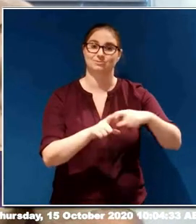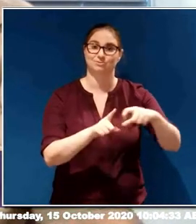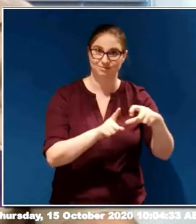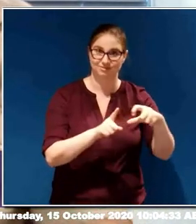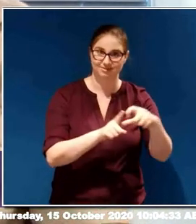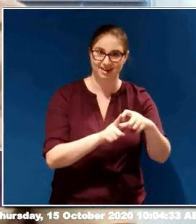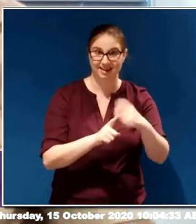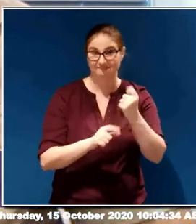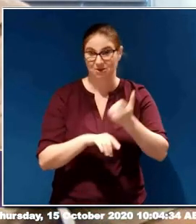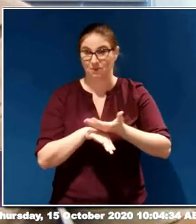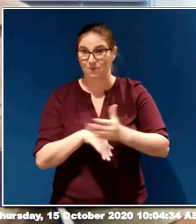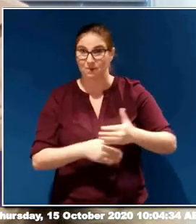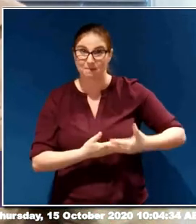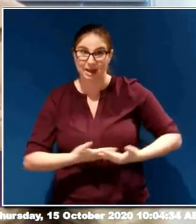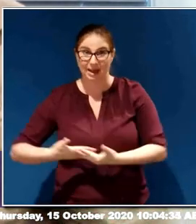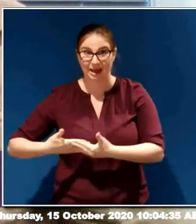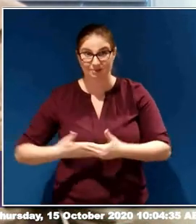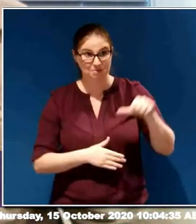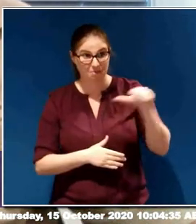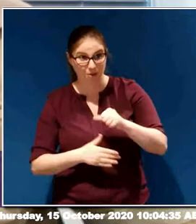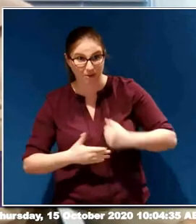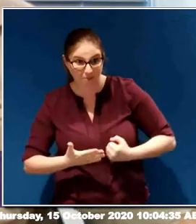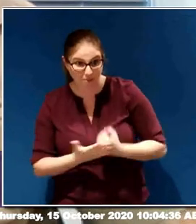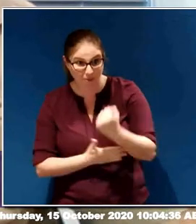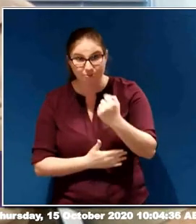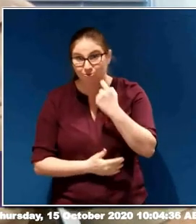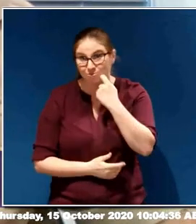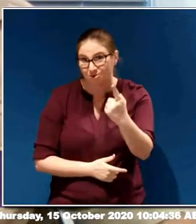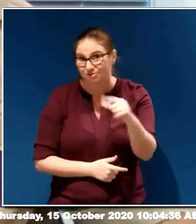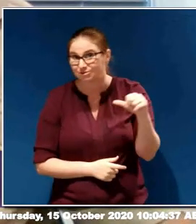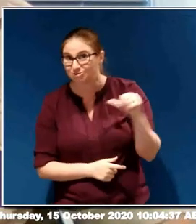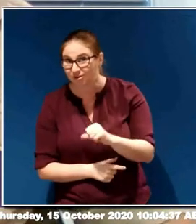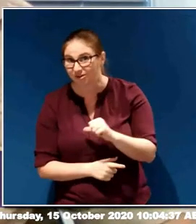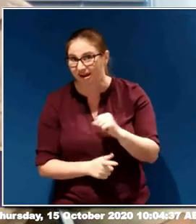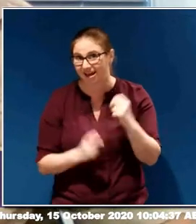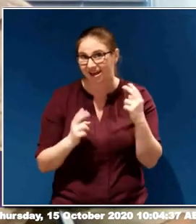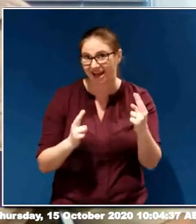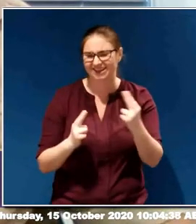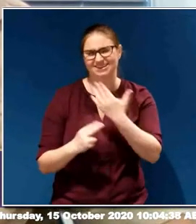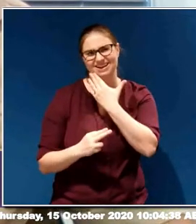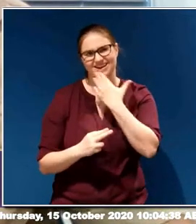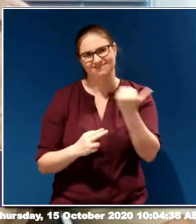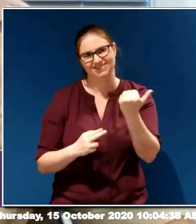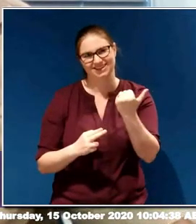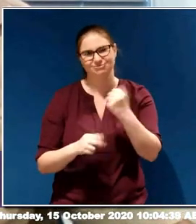actually, a new little grandson, which is just lovely. We're very close.